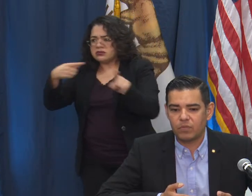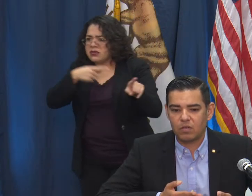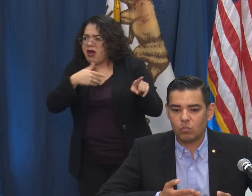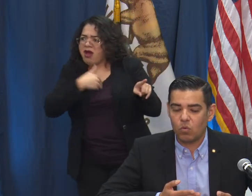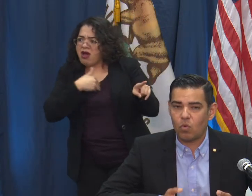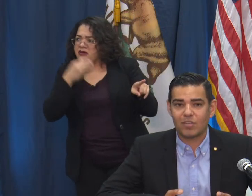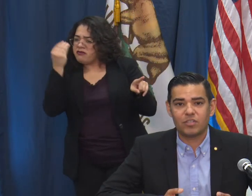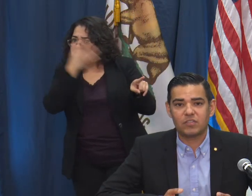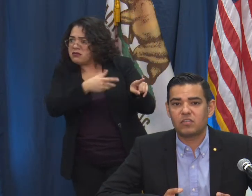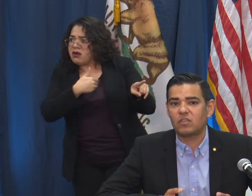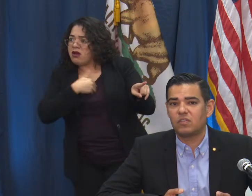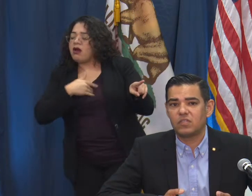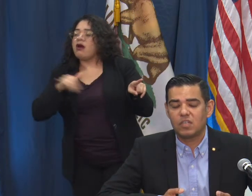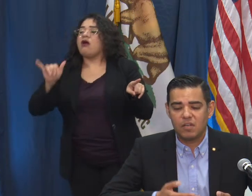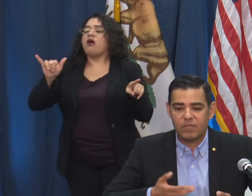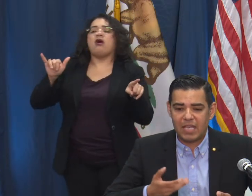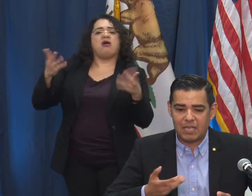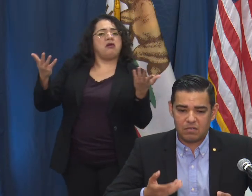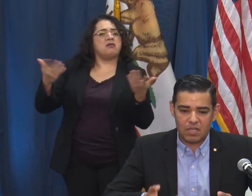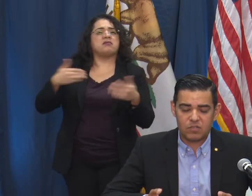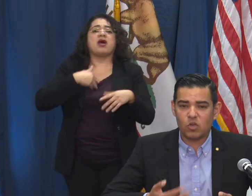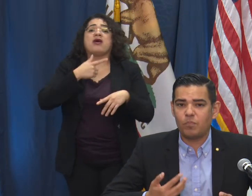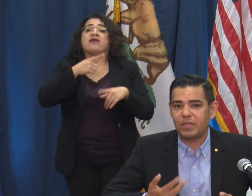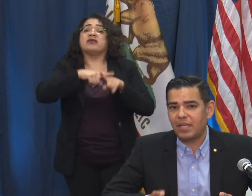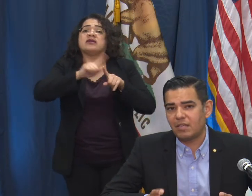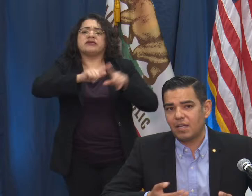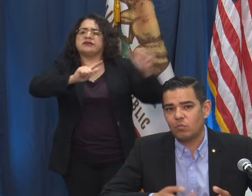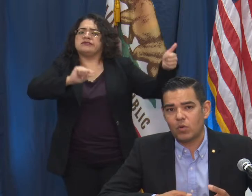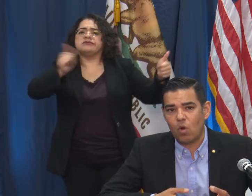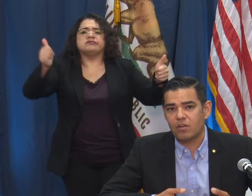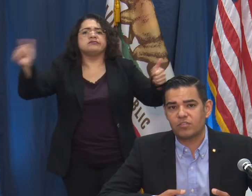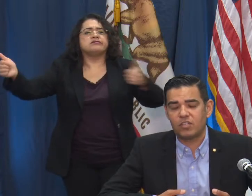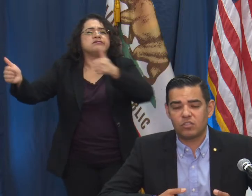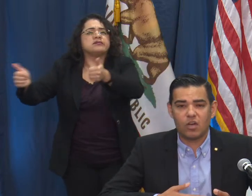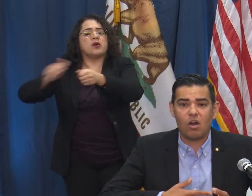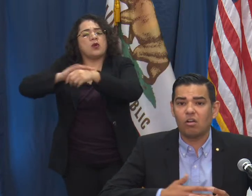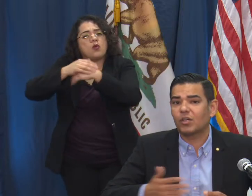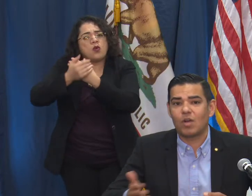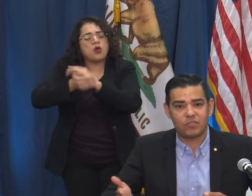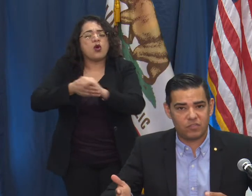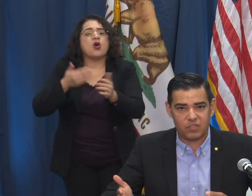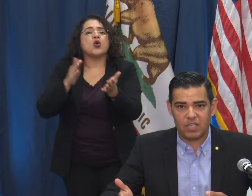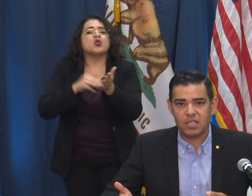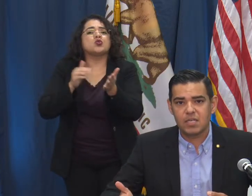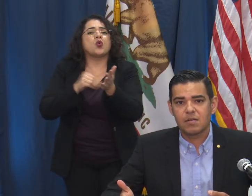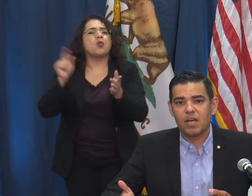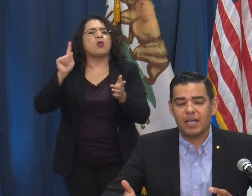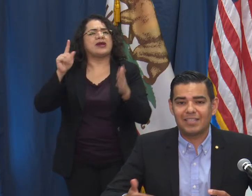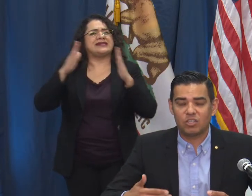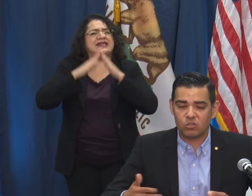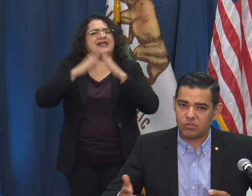washing stations and soap and water stations all across the city additional